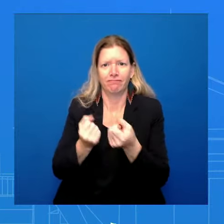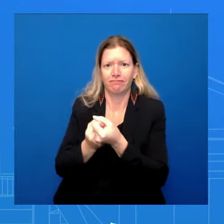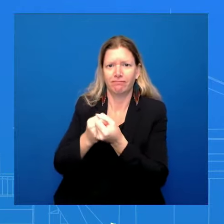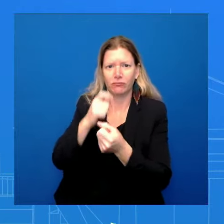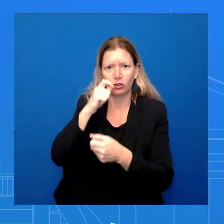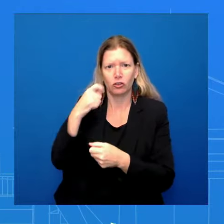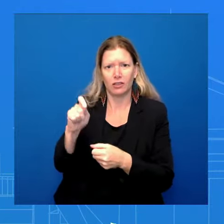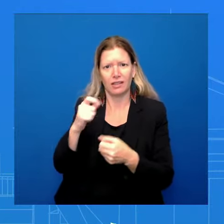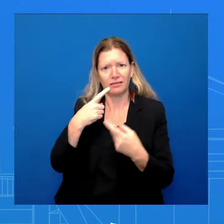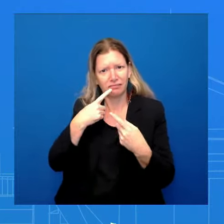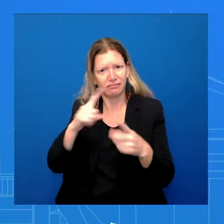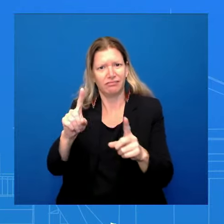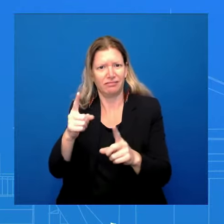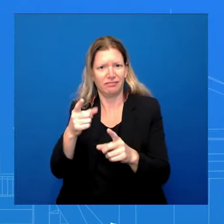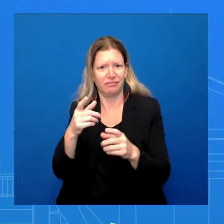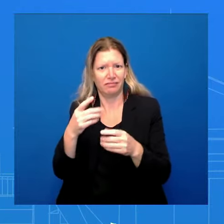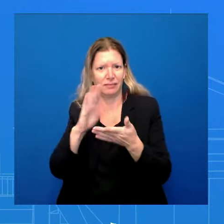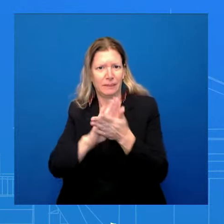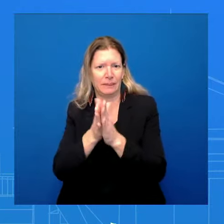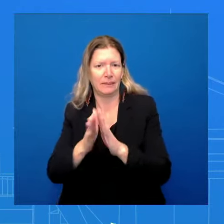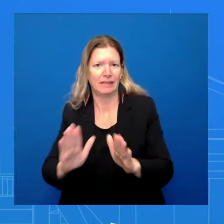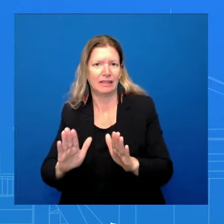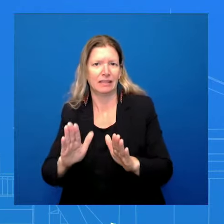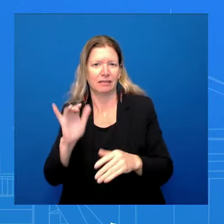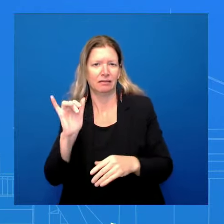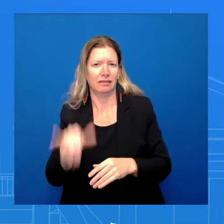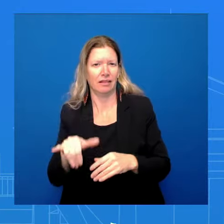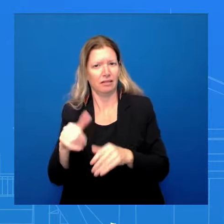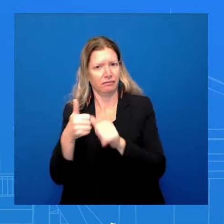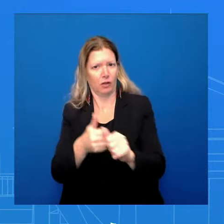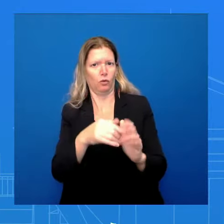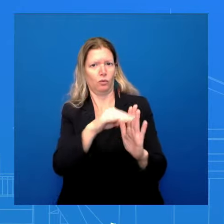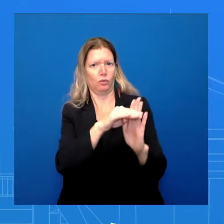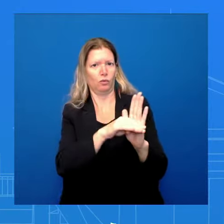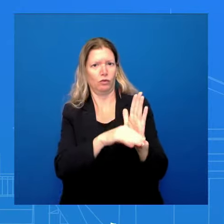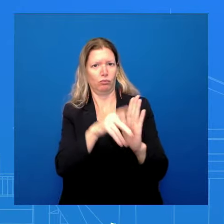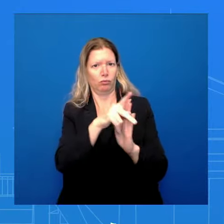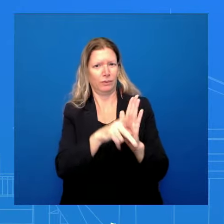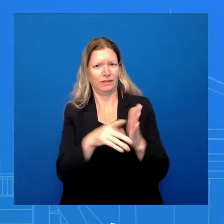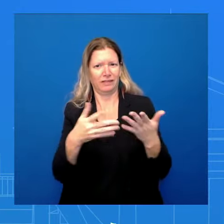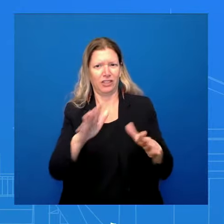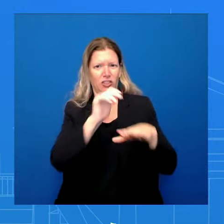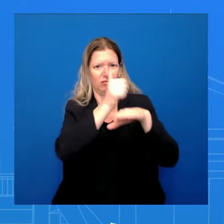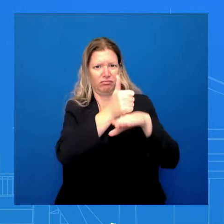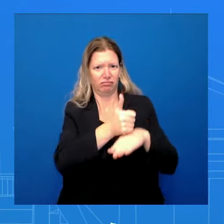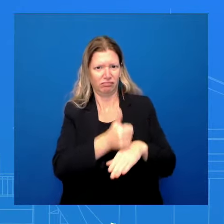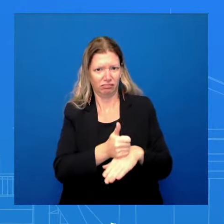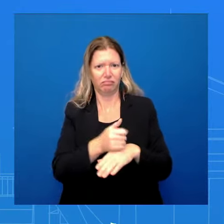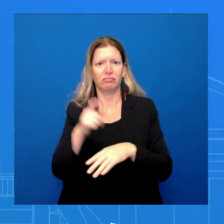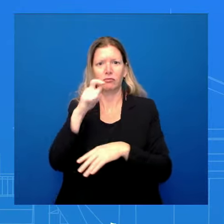that are laid out in Ukraine's own peace formula? So, that's how we've had the conversation so far. I think we're very much aligned